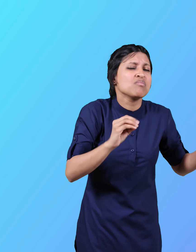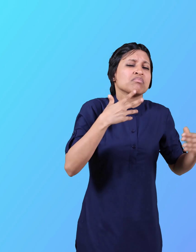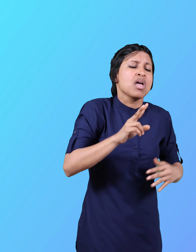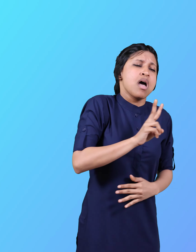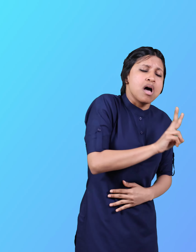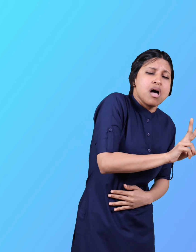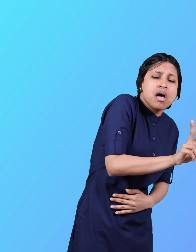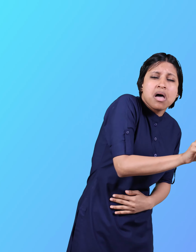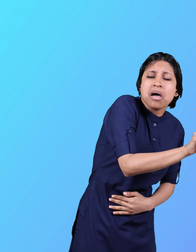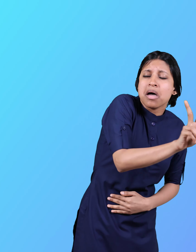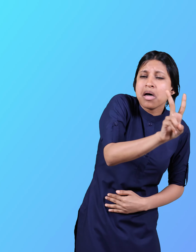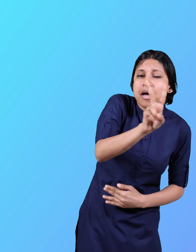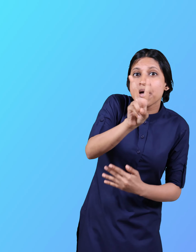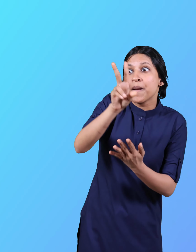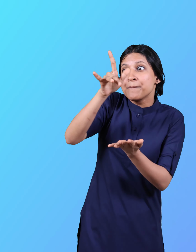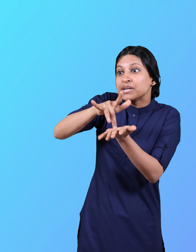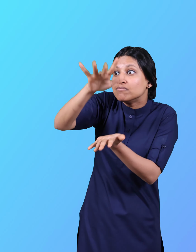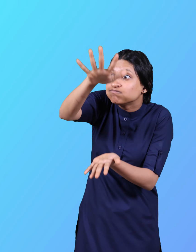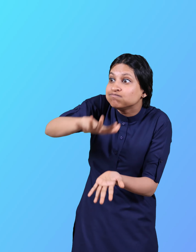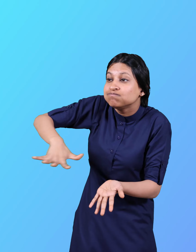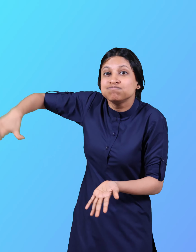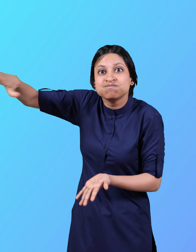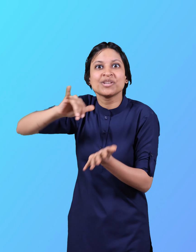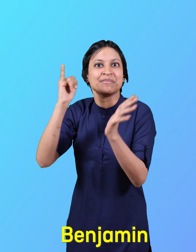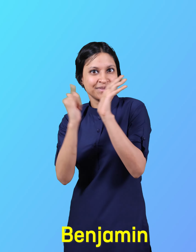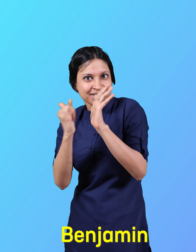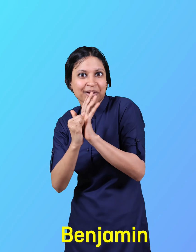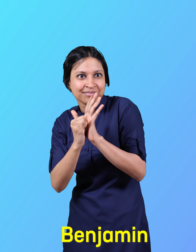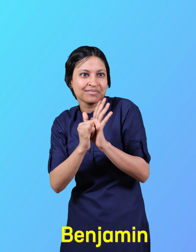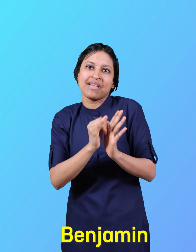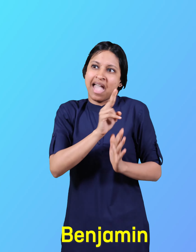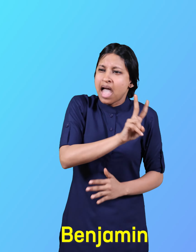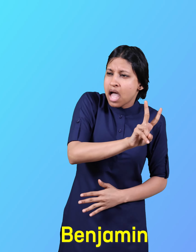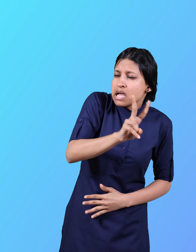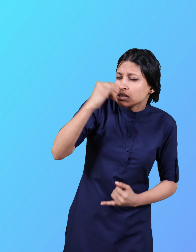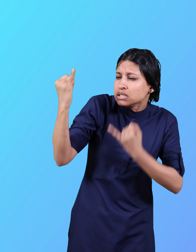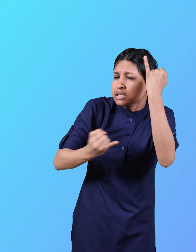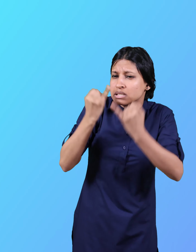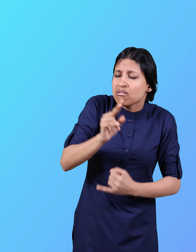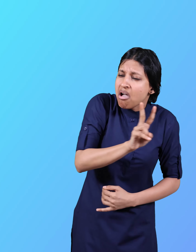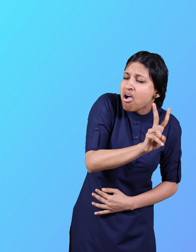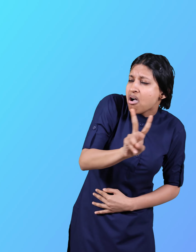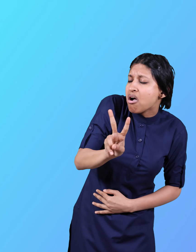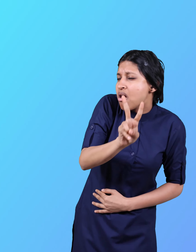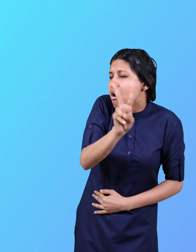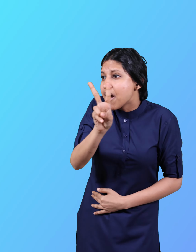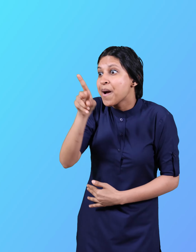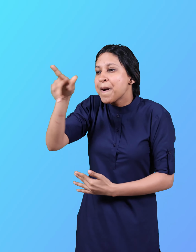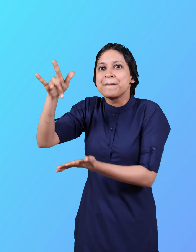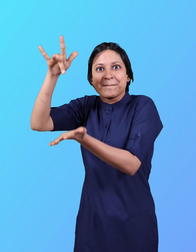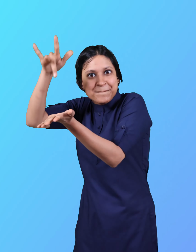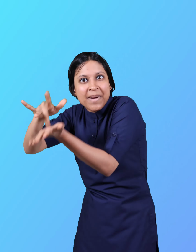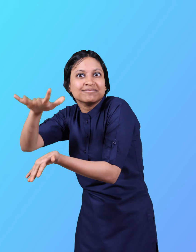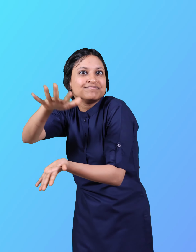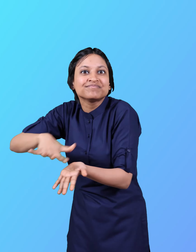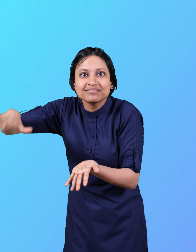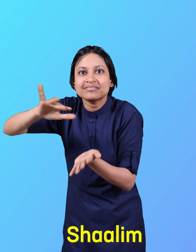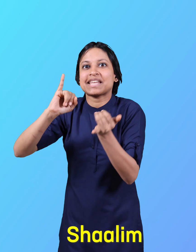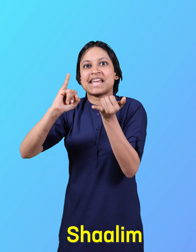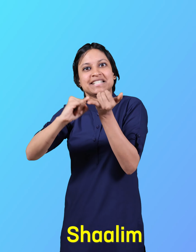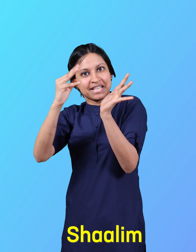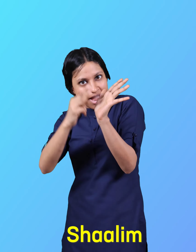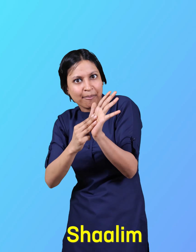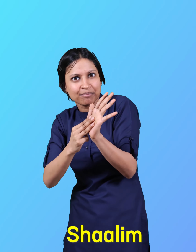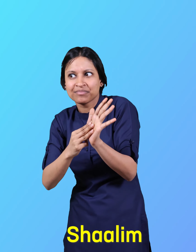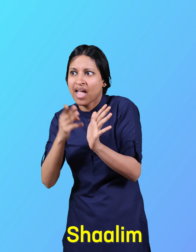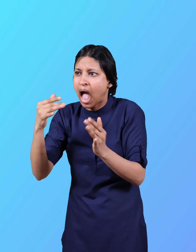So they went to the area around Shaalim, but the donkeys were not there either. Then Saul travelled through the land of Benjamin,